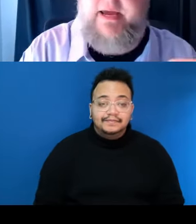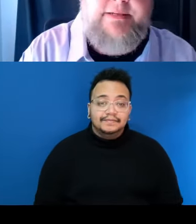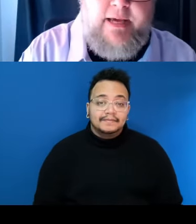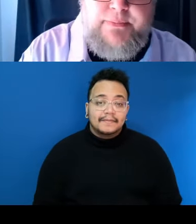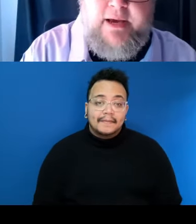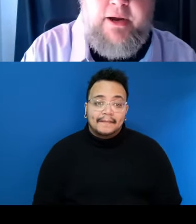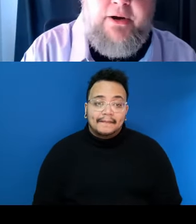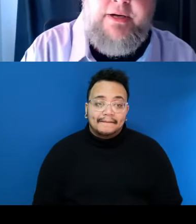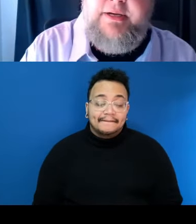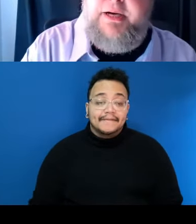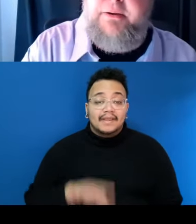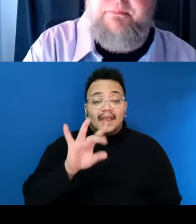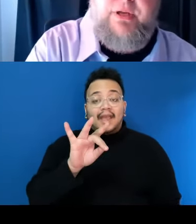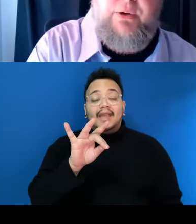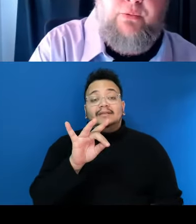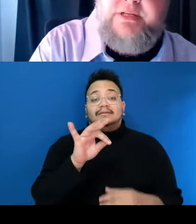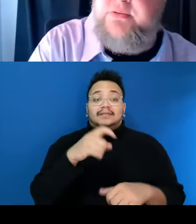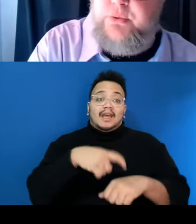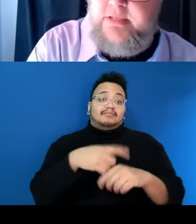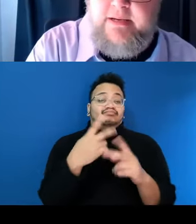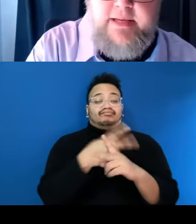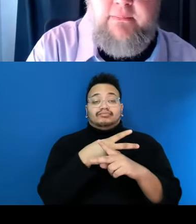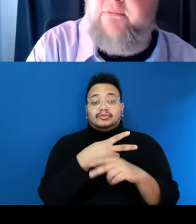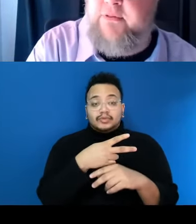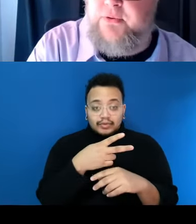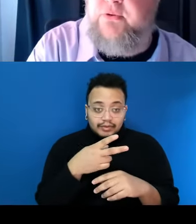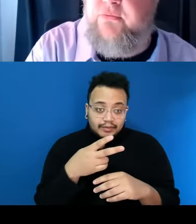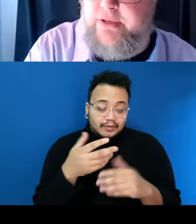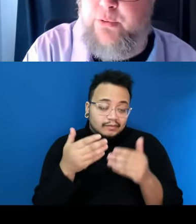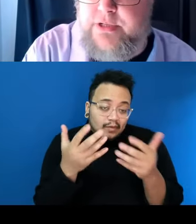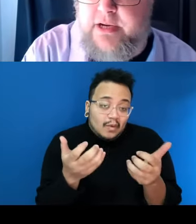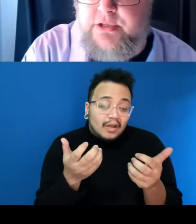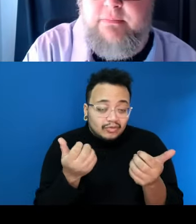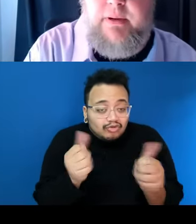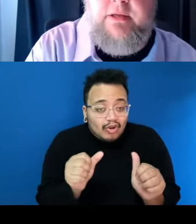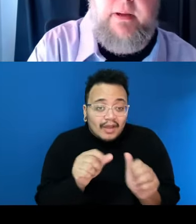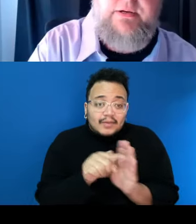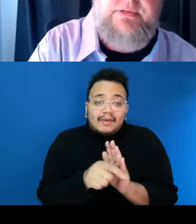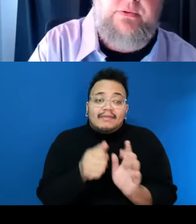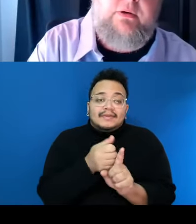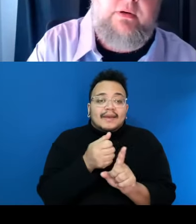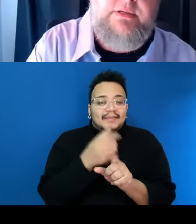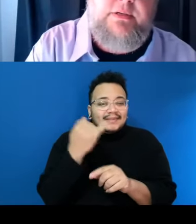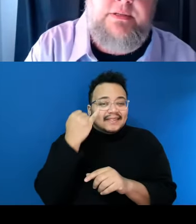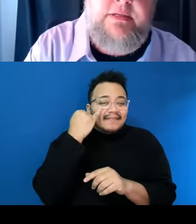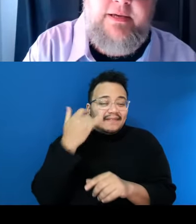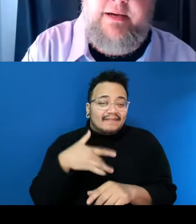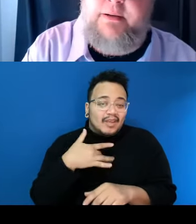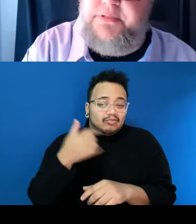So, eight times higher rates of suicide attempt for those who feel rejection by their parents or adults,